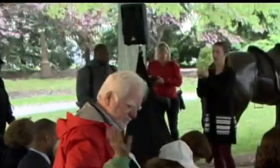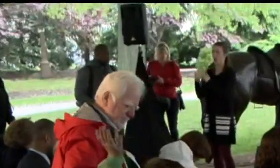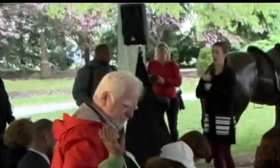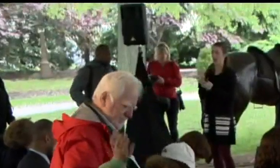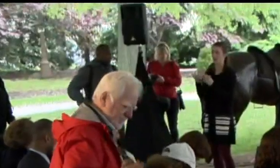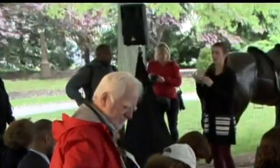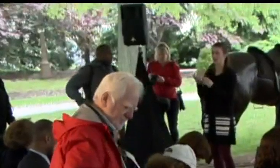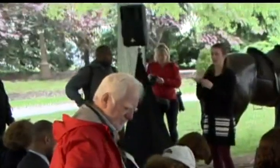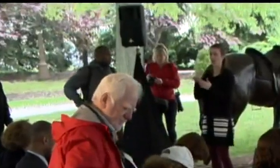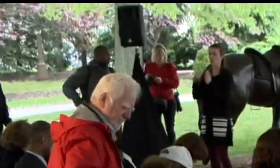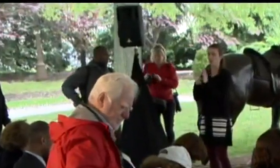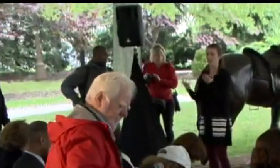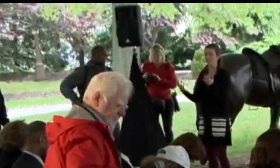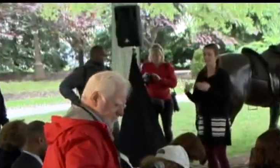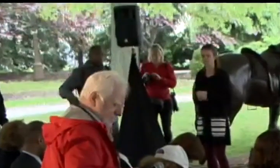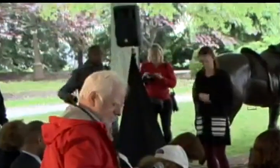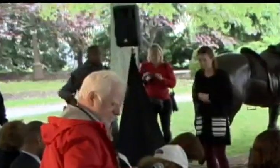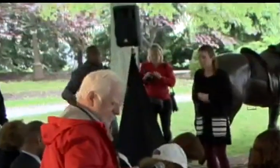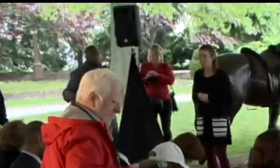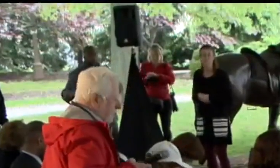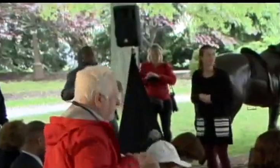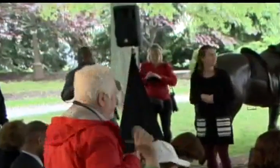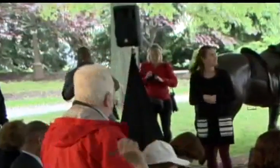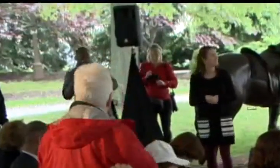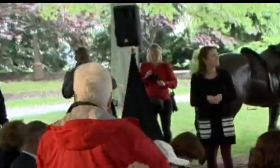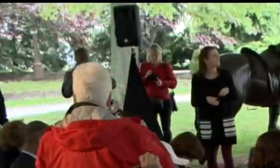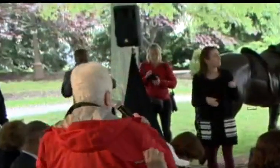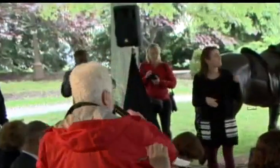YOU ARE TELLING ME I WILL PLAY